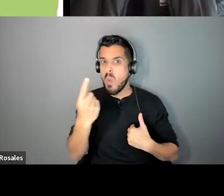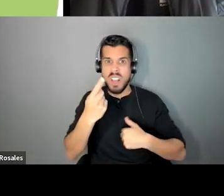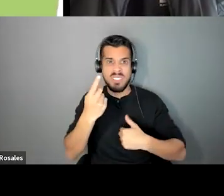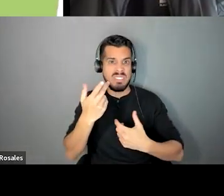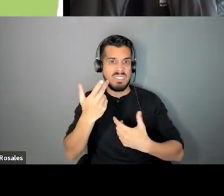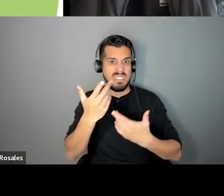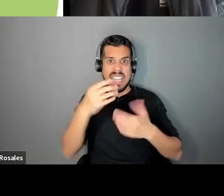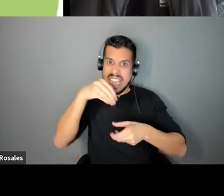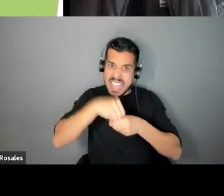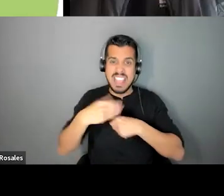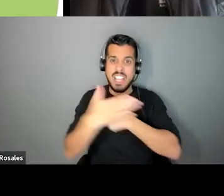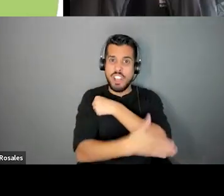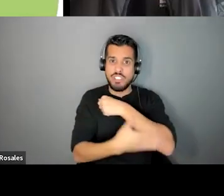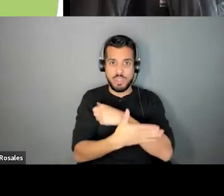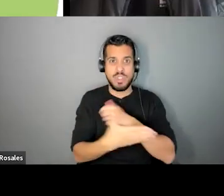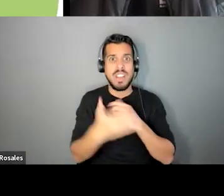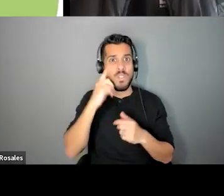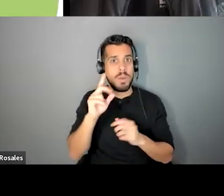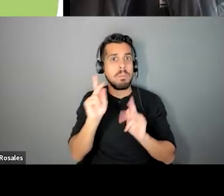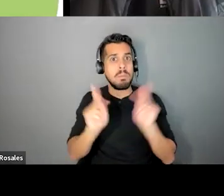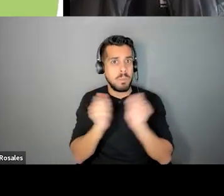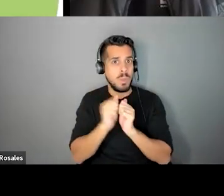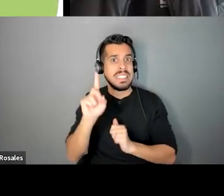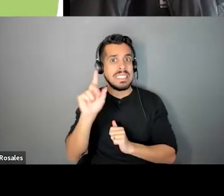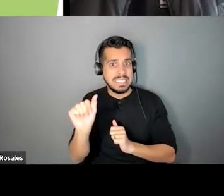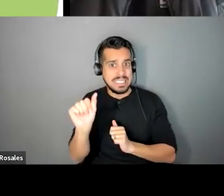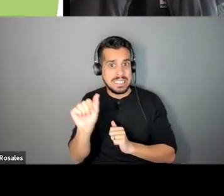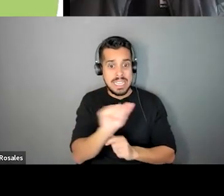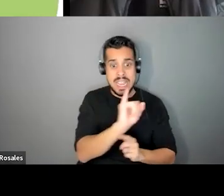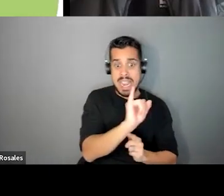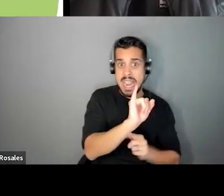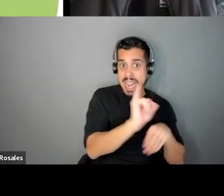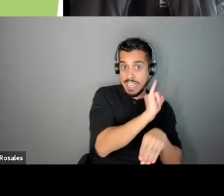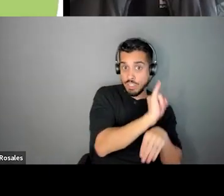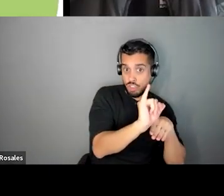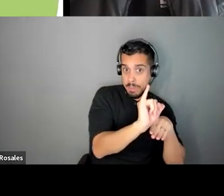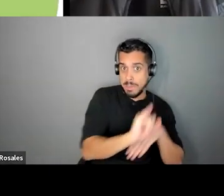So, um... and the difference between internships and apprenticeships